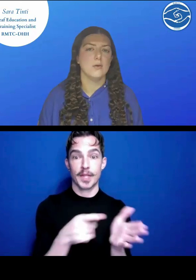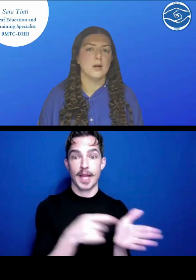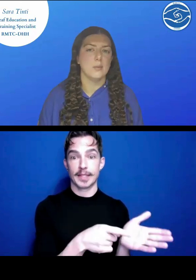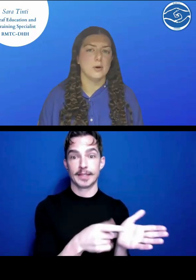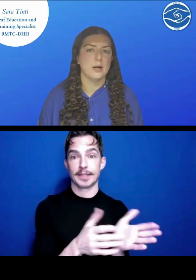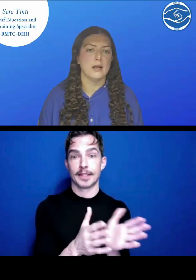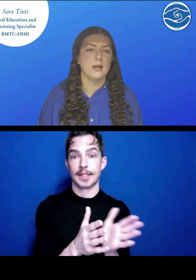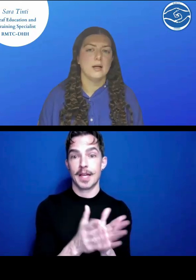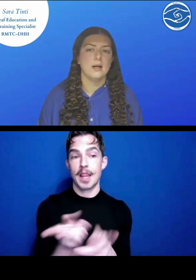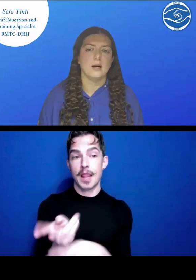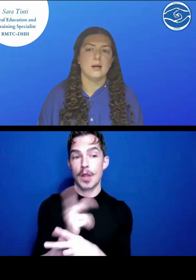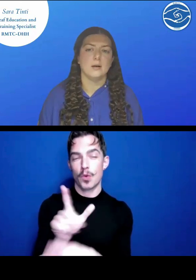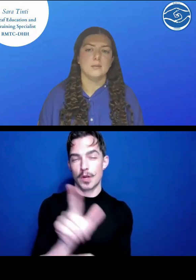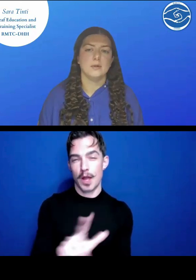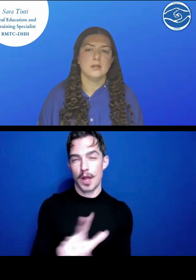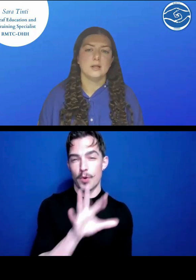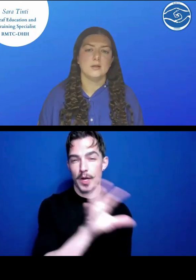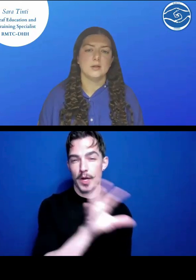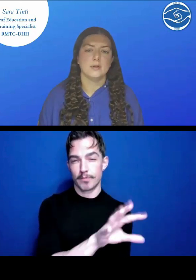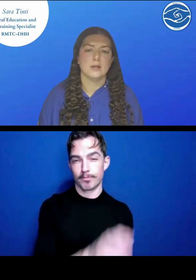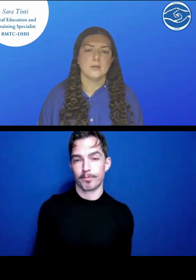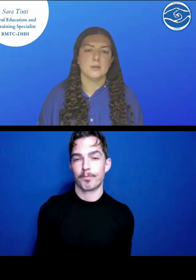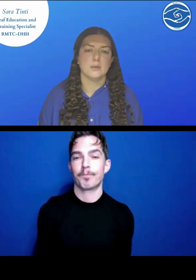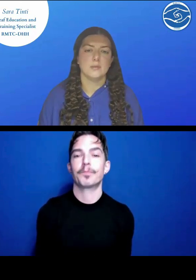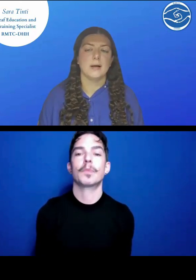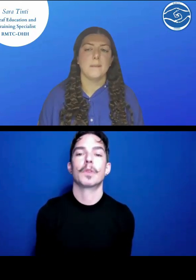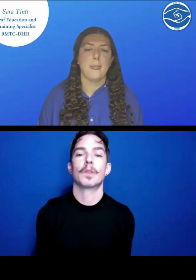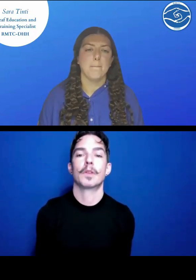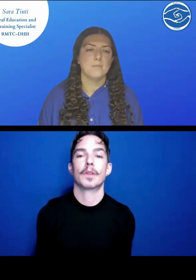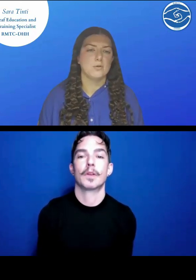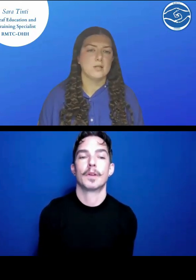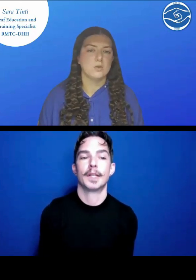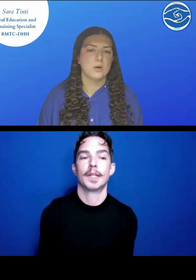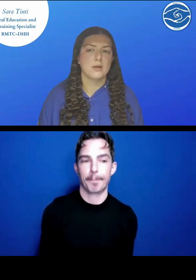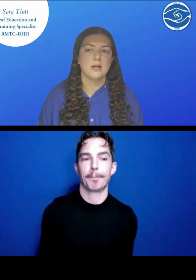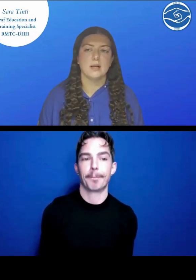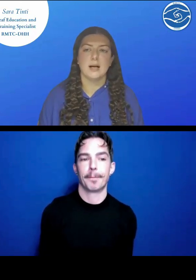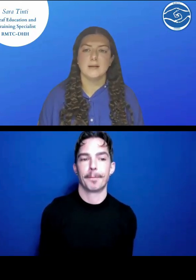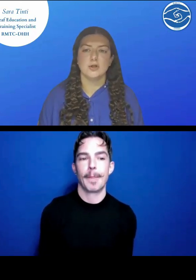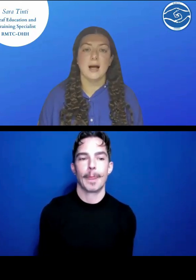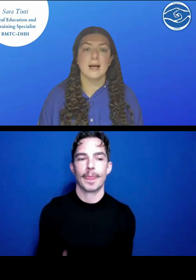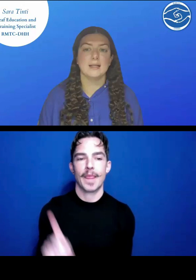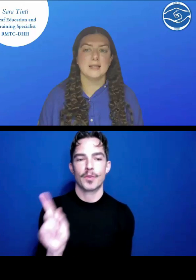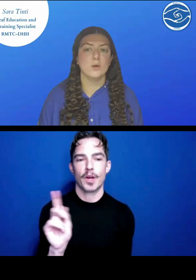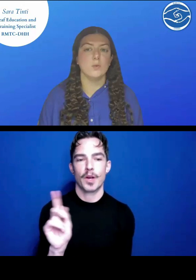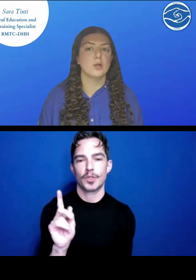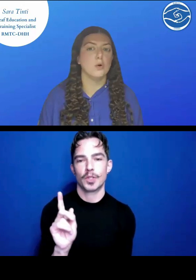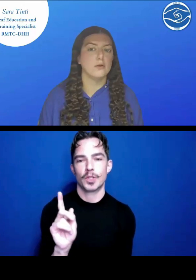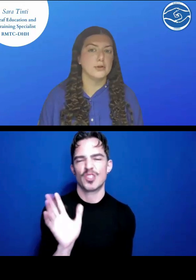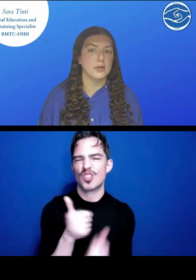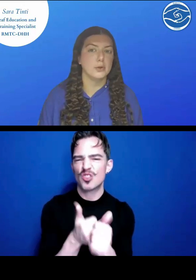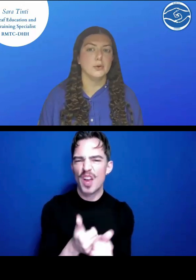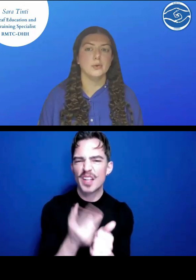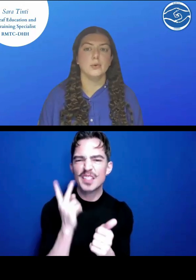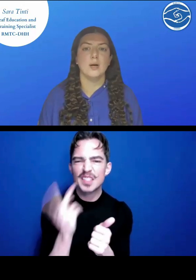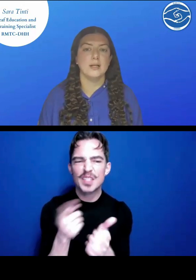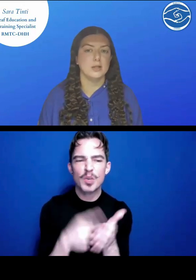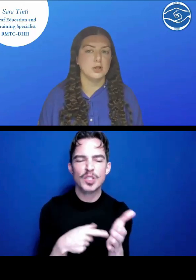loan library search. Yeah. So this is where you can kind of track and see what's overdue, when did